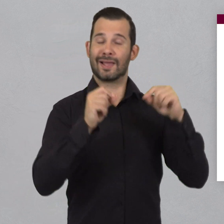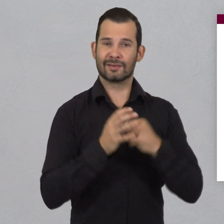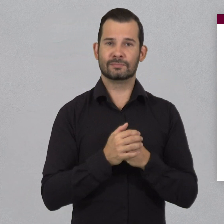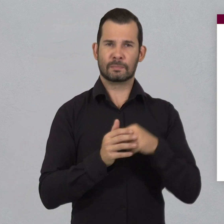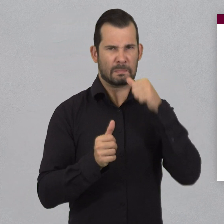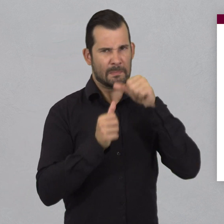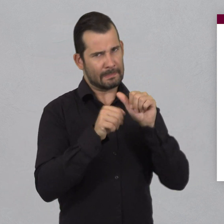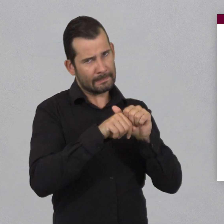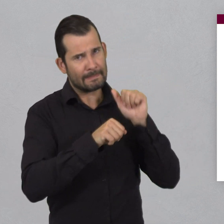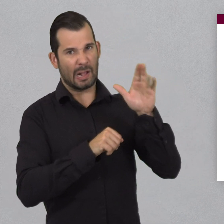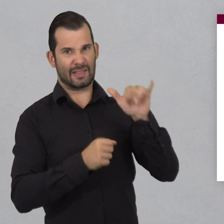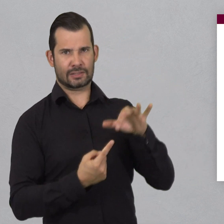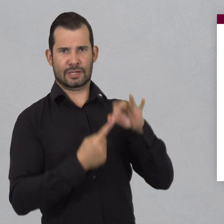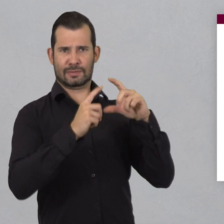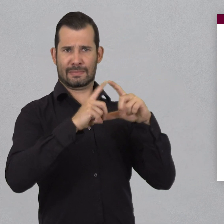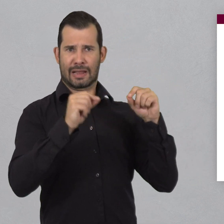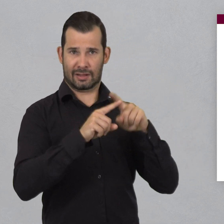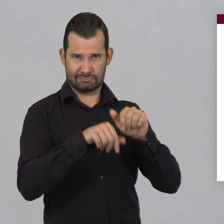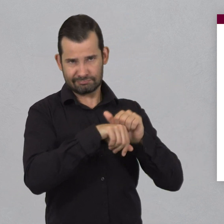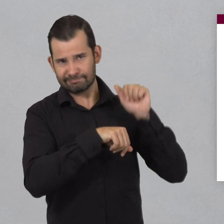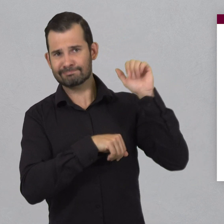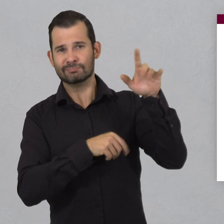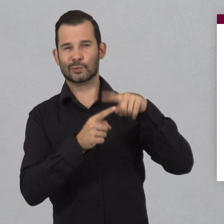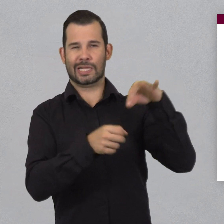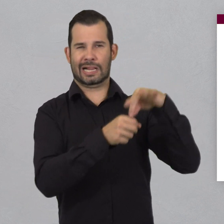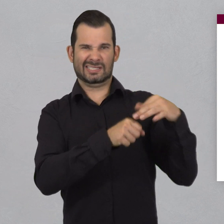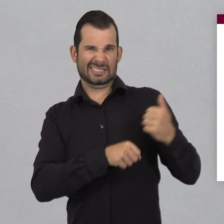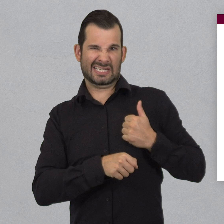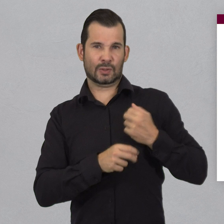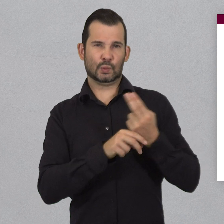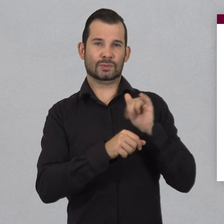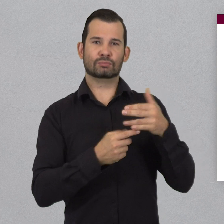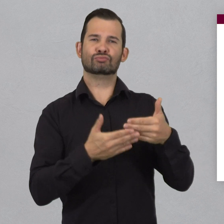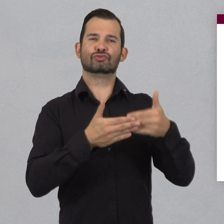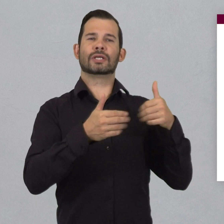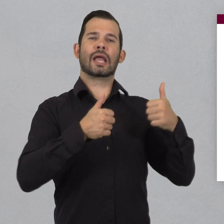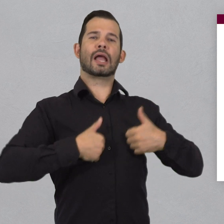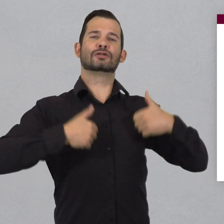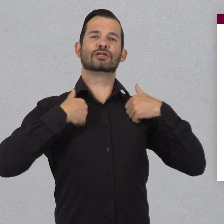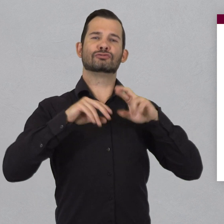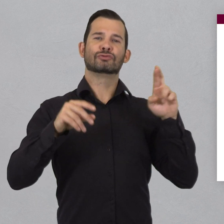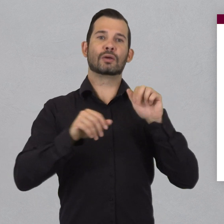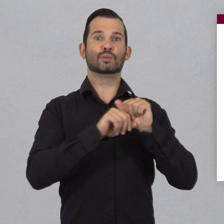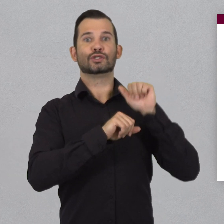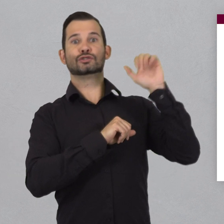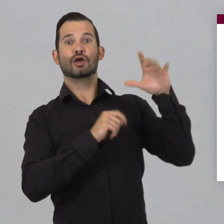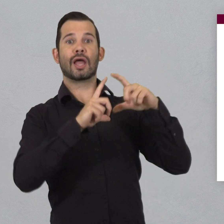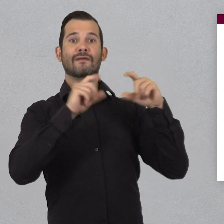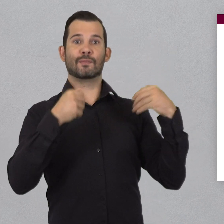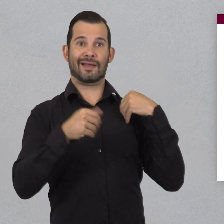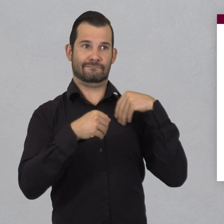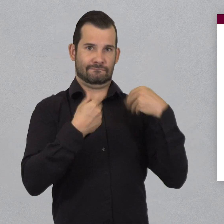Mail the special ballot to Elections Canada using the pre-addressed return envelope provided.